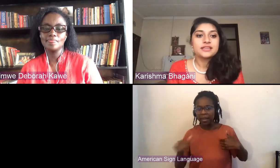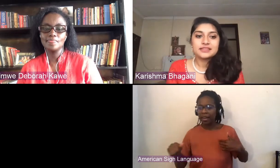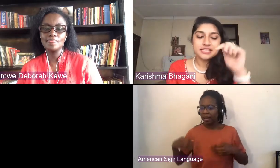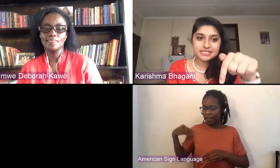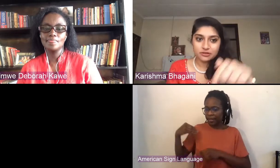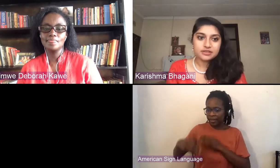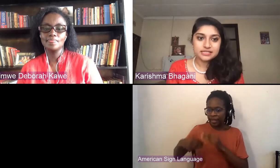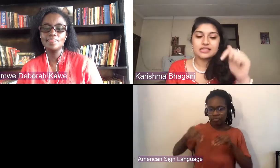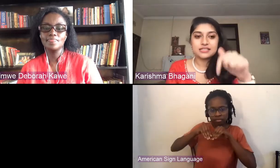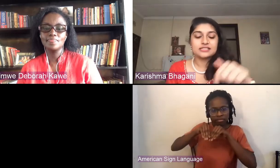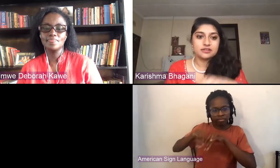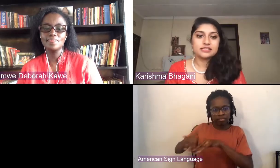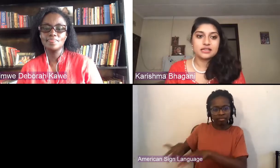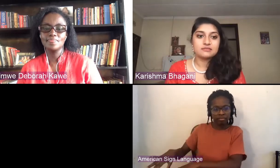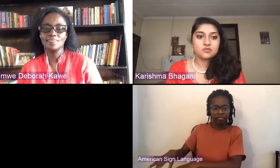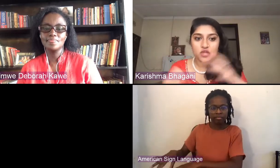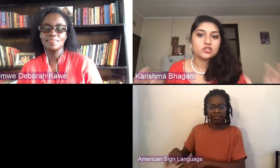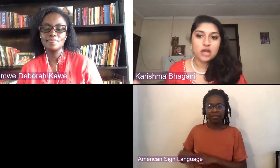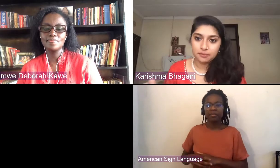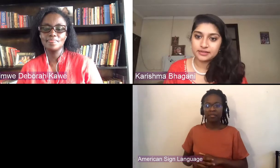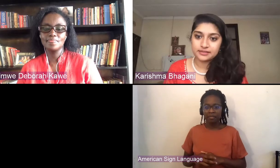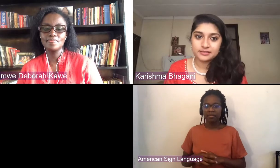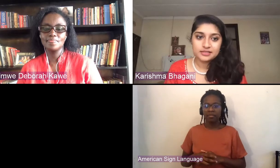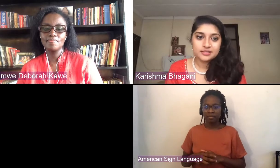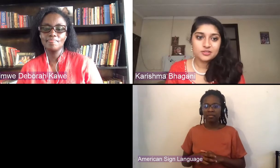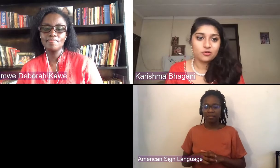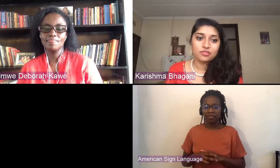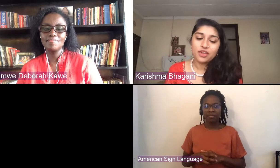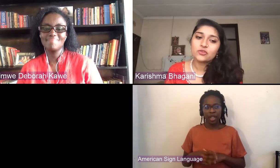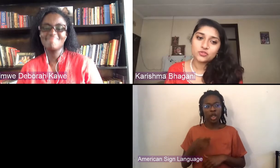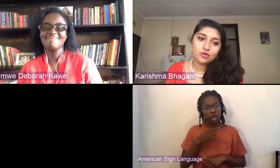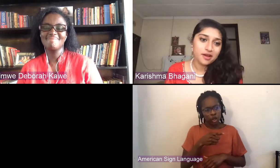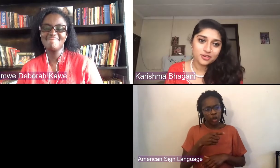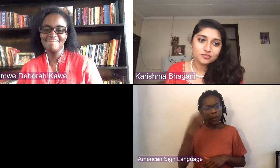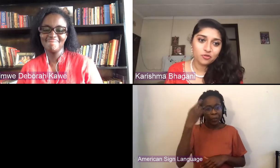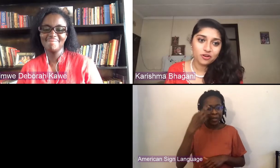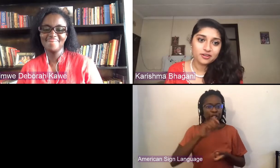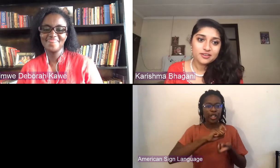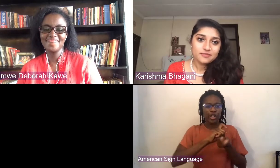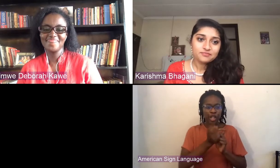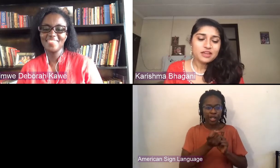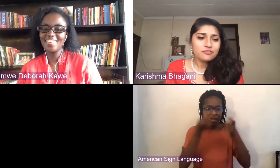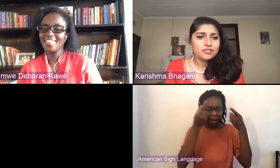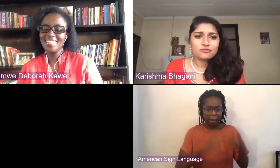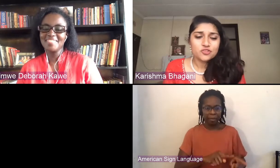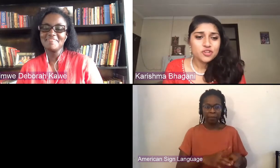this is the reason, and this is the reason change happened. So thank you so much for everything you've shared